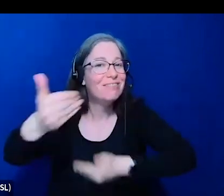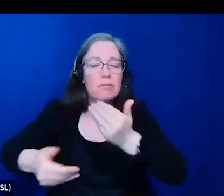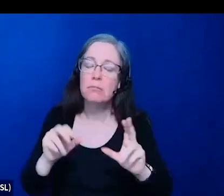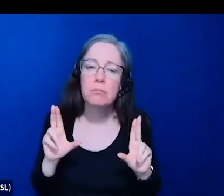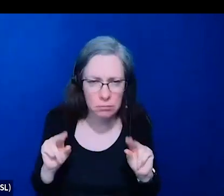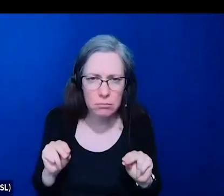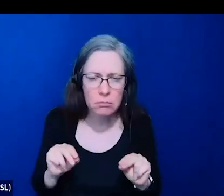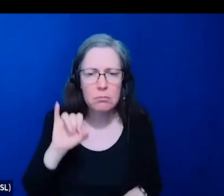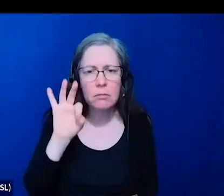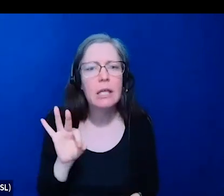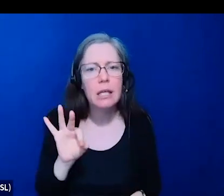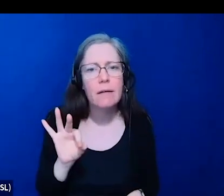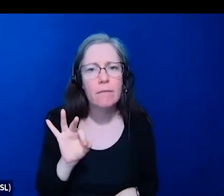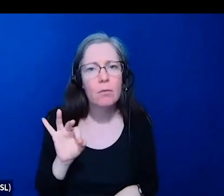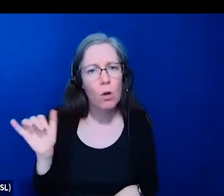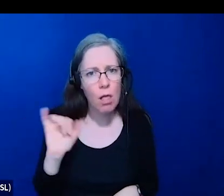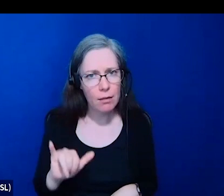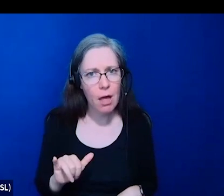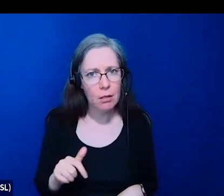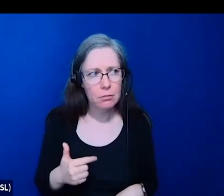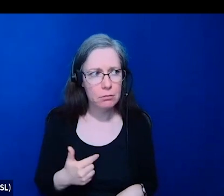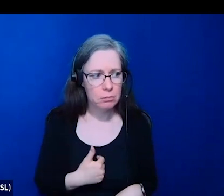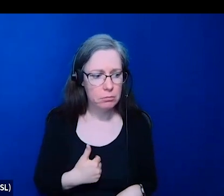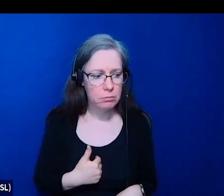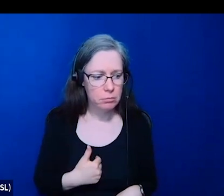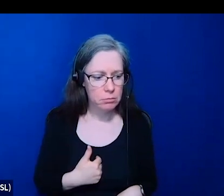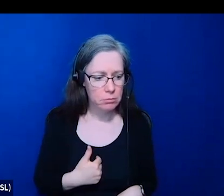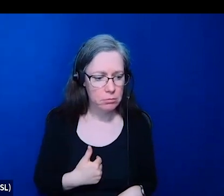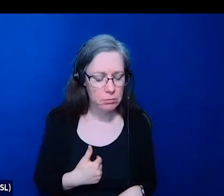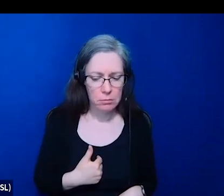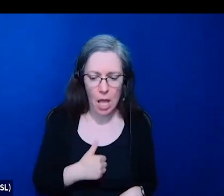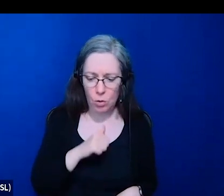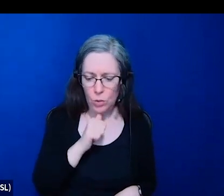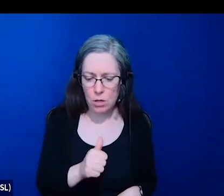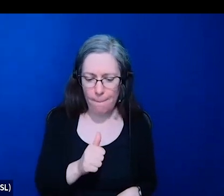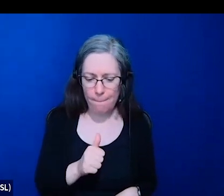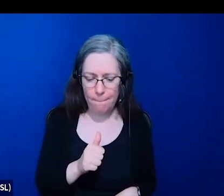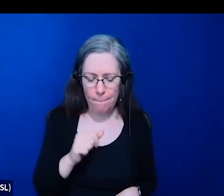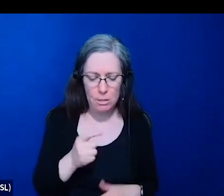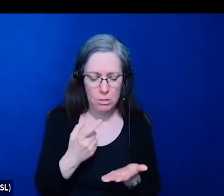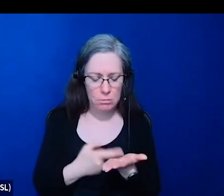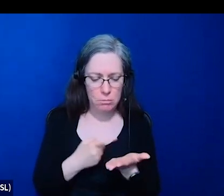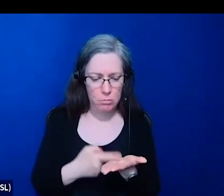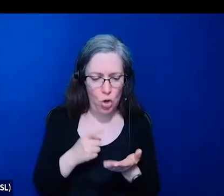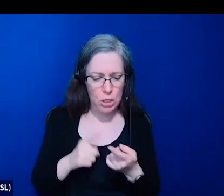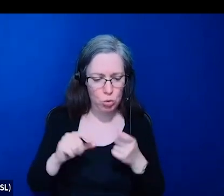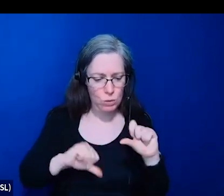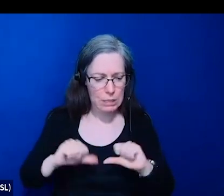If it were like that, then I'd be a lobbyist, and I wouldn't be talking to scientists all the time, and I probably wouldn't be having this conversation.